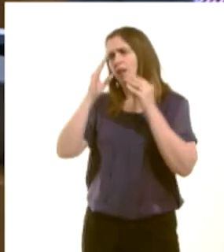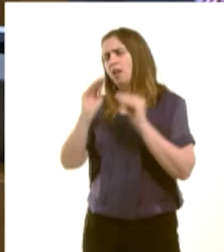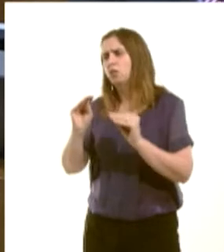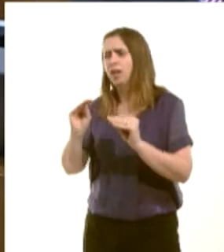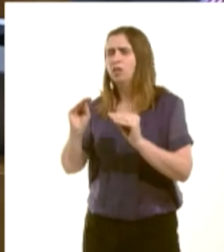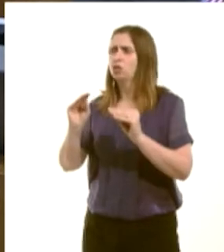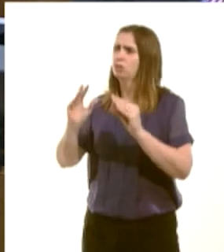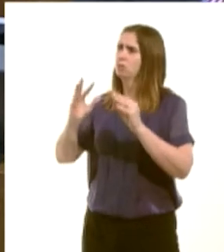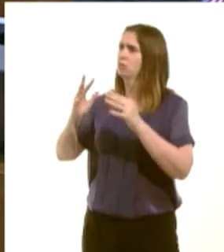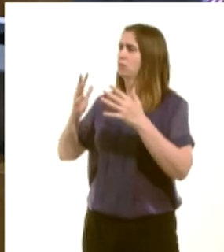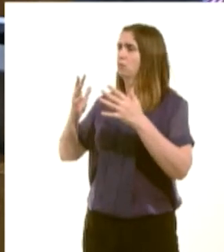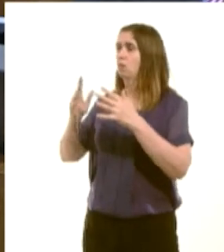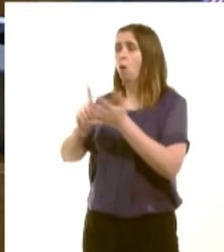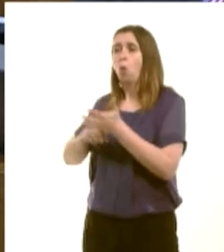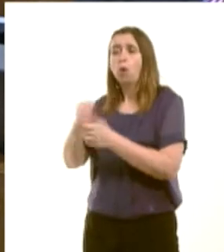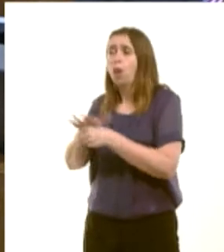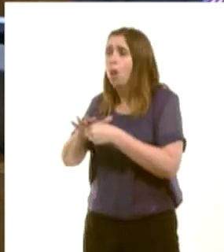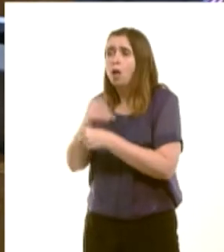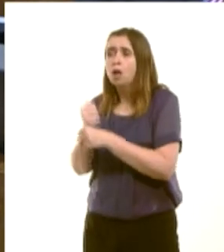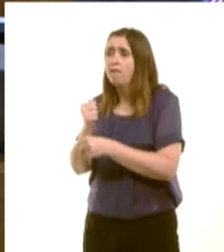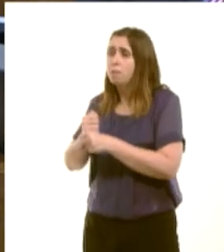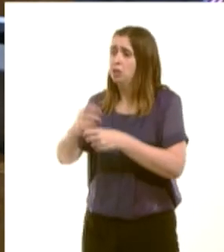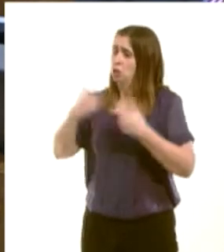or, indeed, what local government provides through social care. Thereís no question